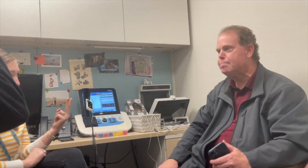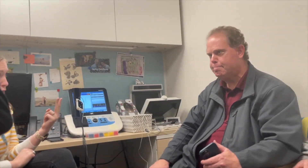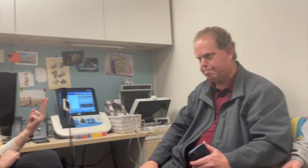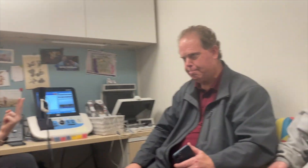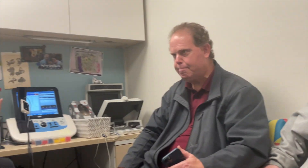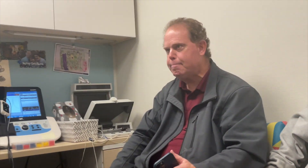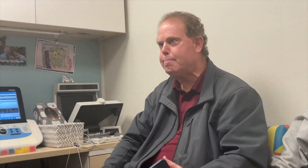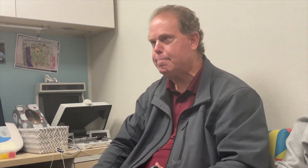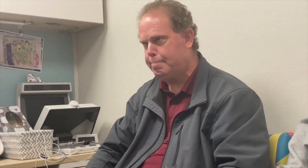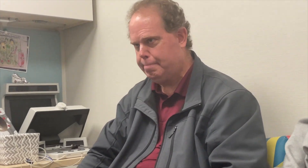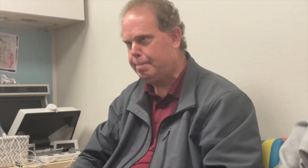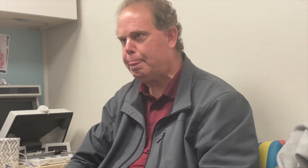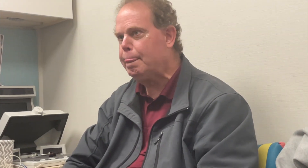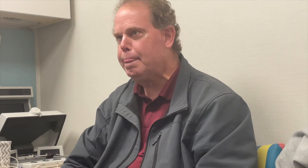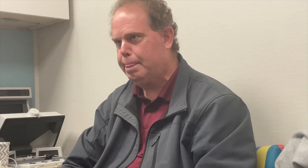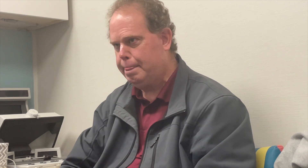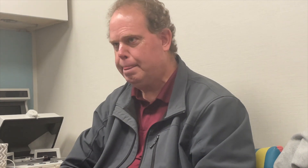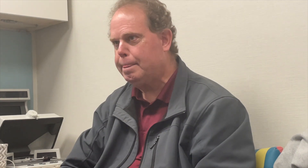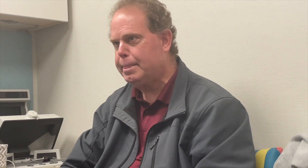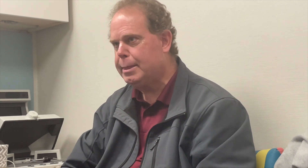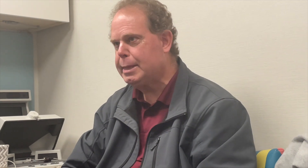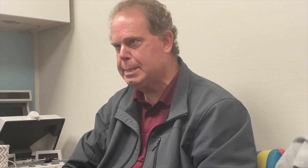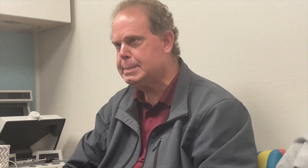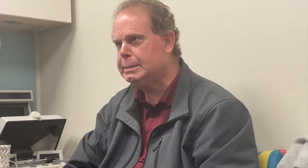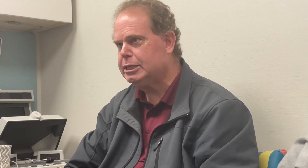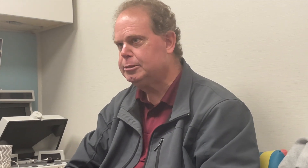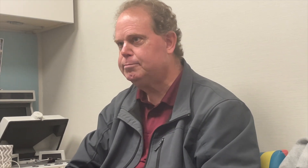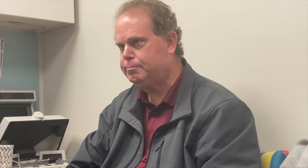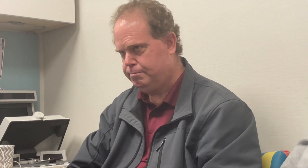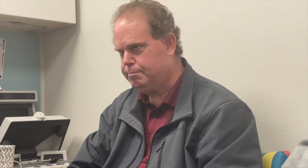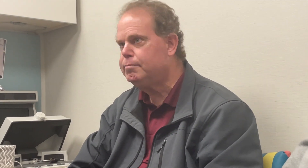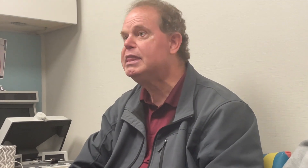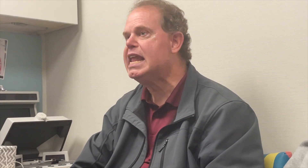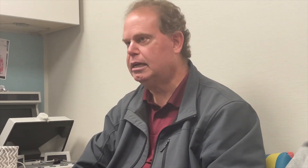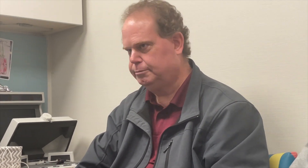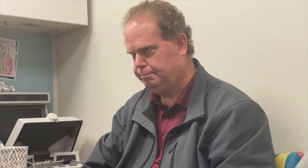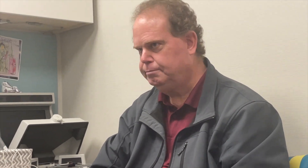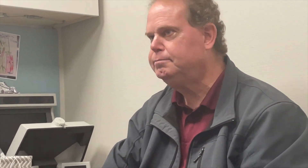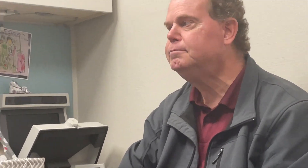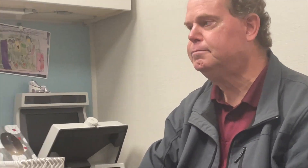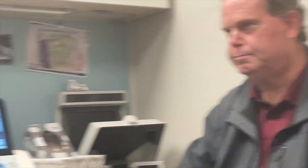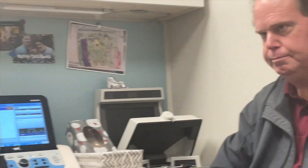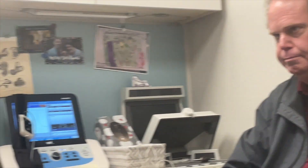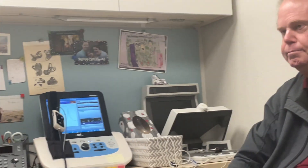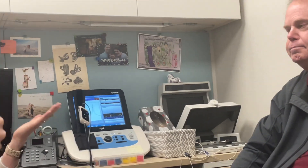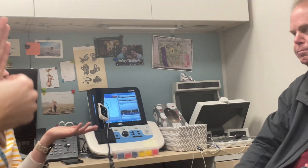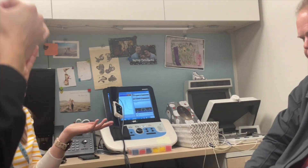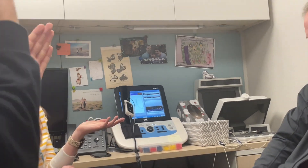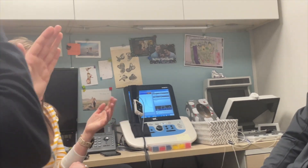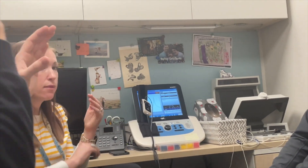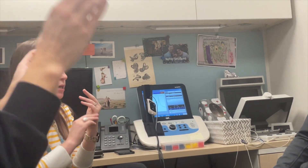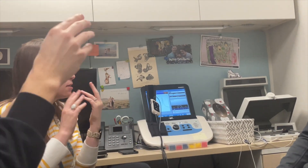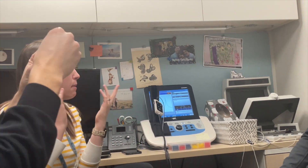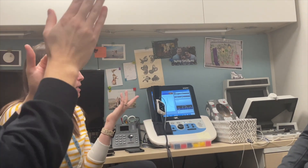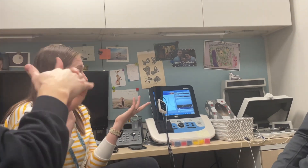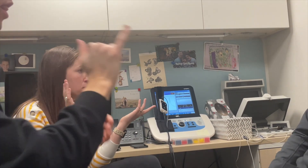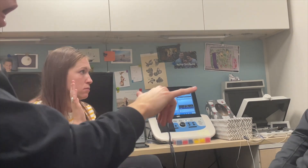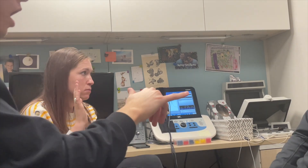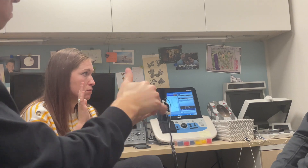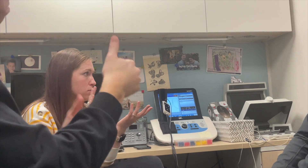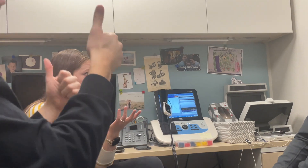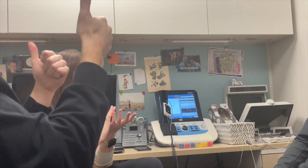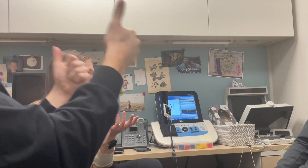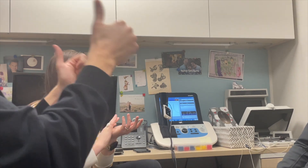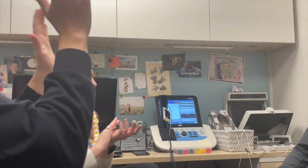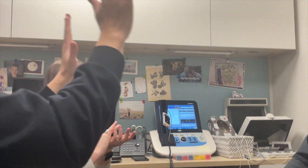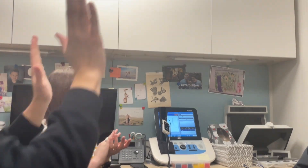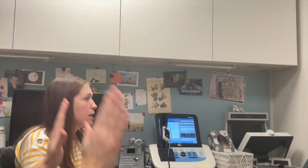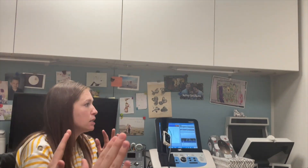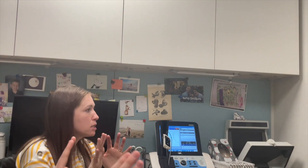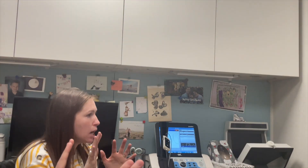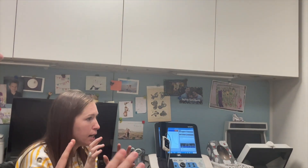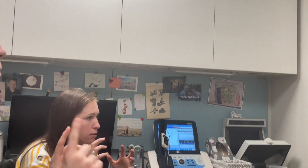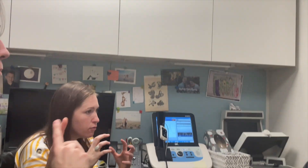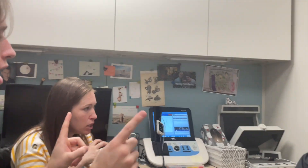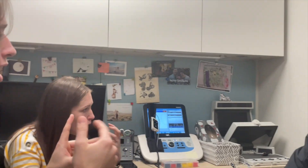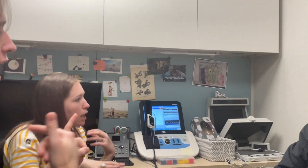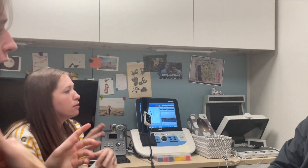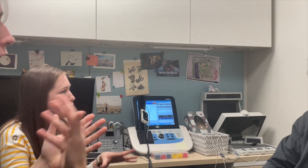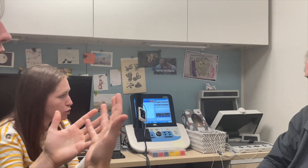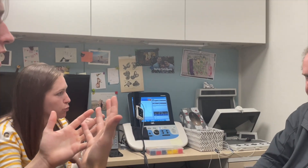programs okay if you do more than that that's amazing but it's kind of a lot the first week